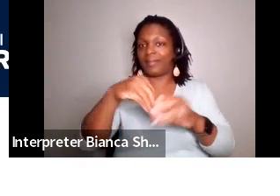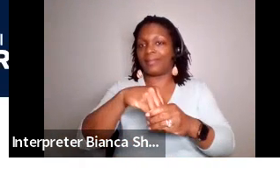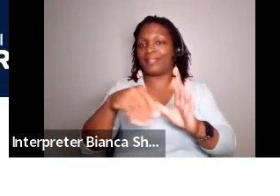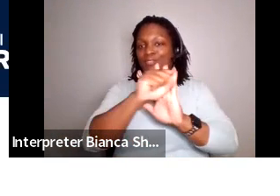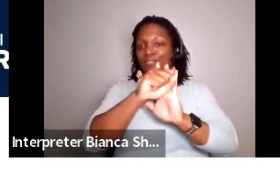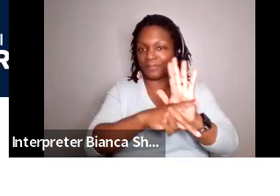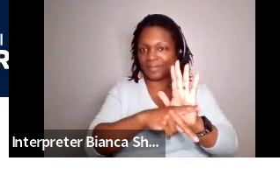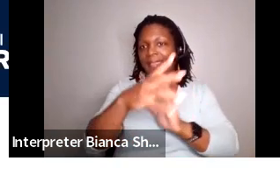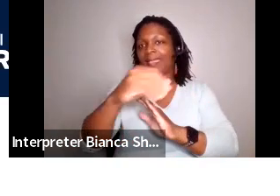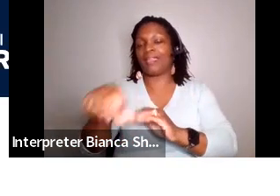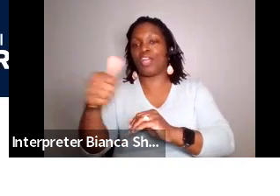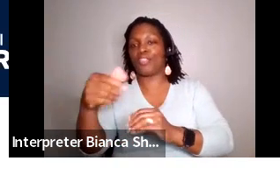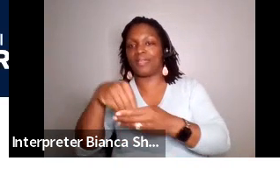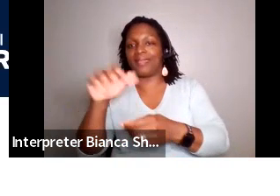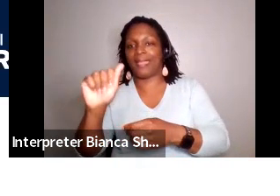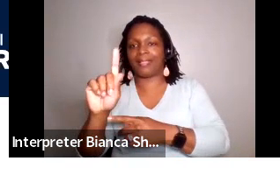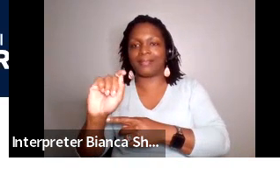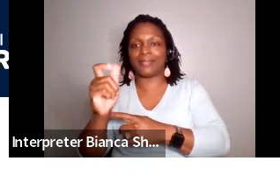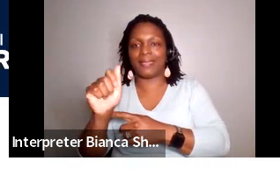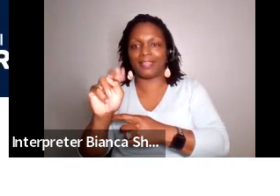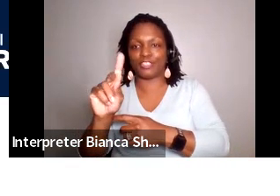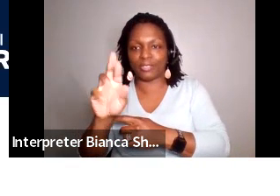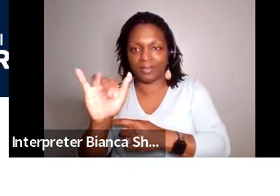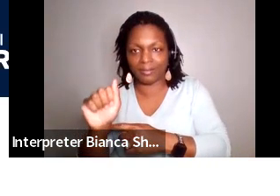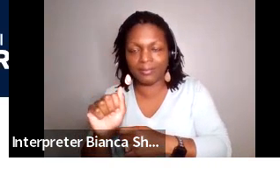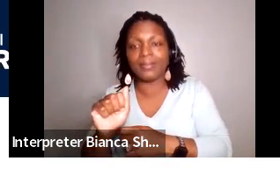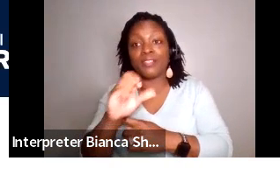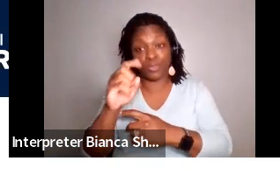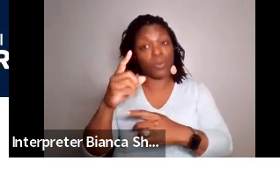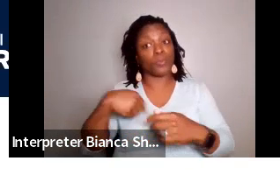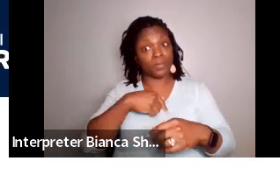And one in Alexandria, and so we're looking forward to having more access to those programs.